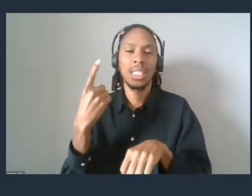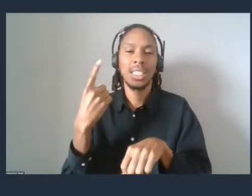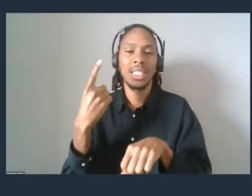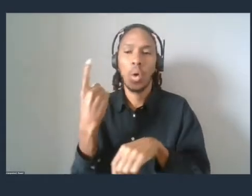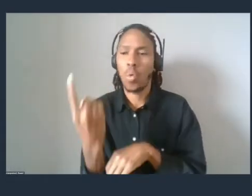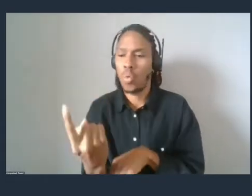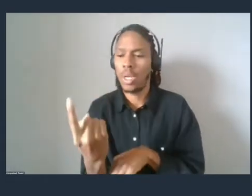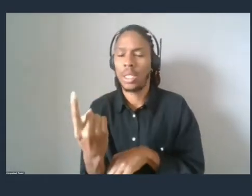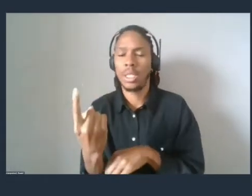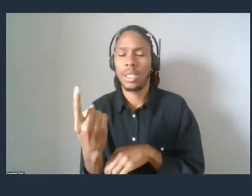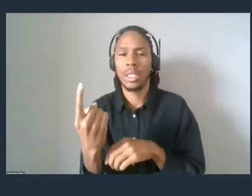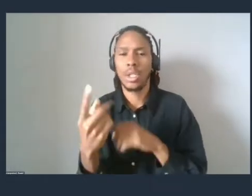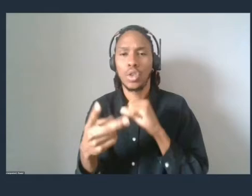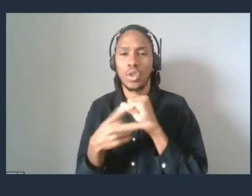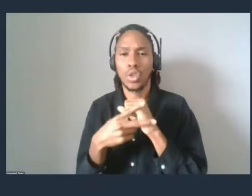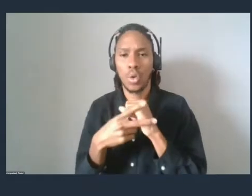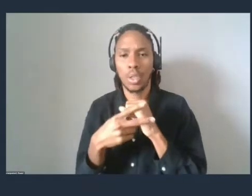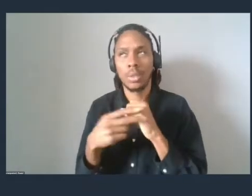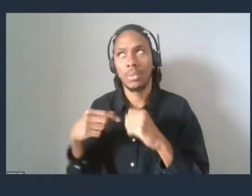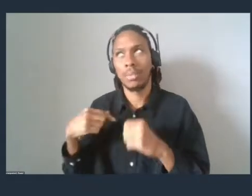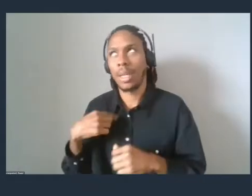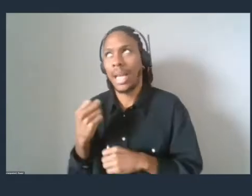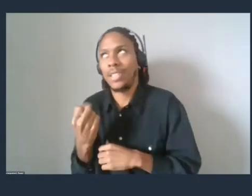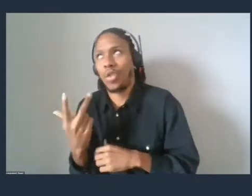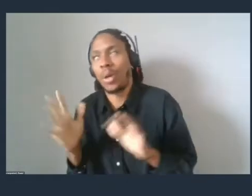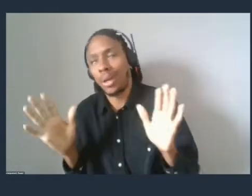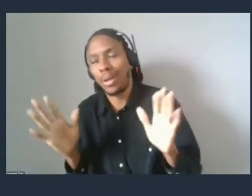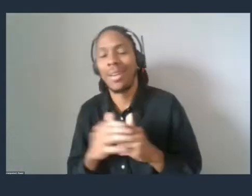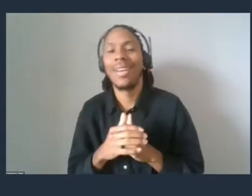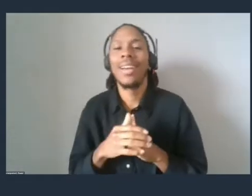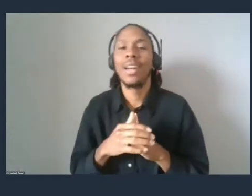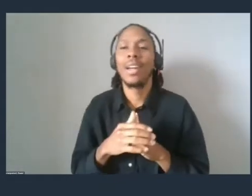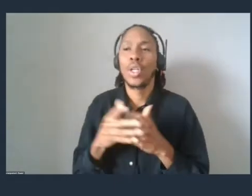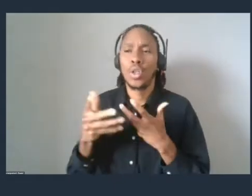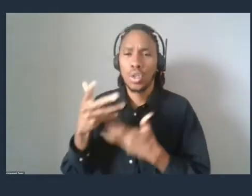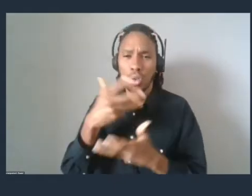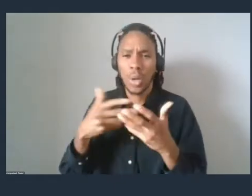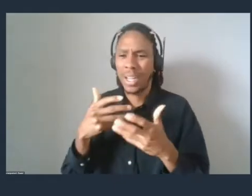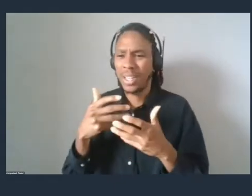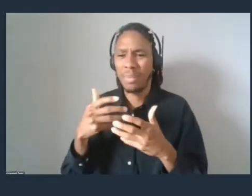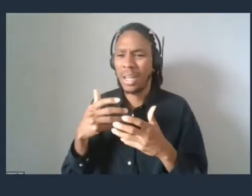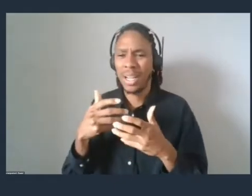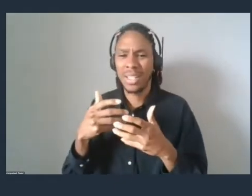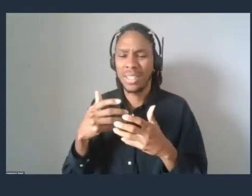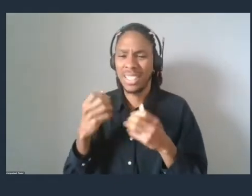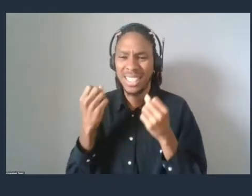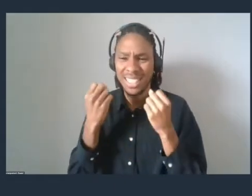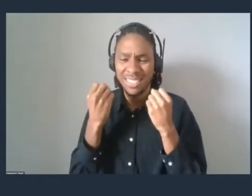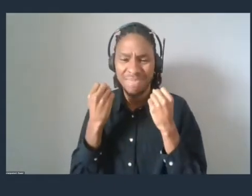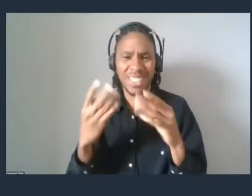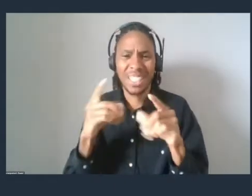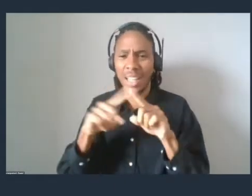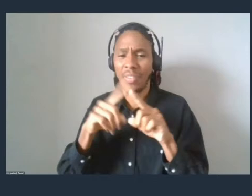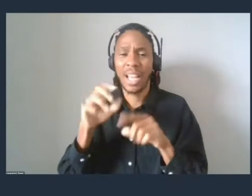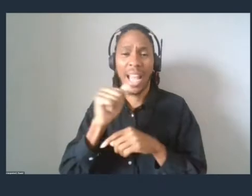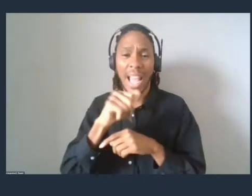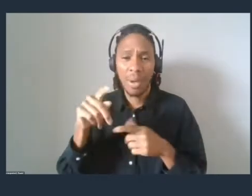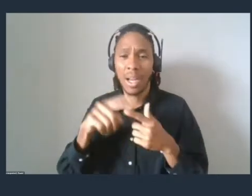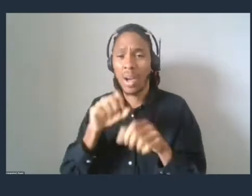in our case, in S3, surrounded by lots of different possible applications, workloads, analytics, machine learning.